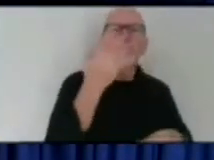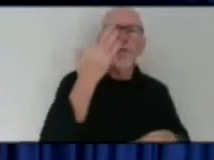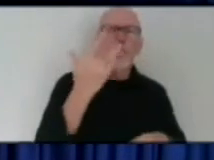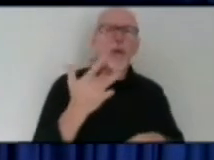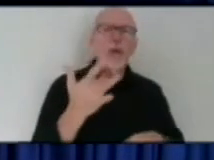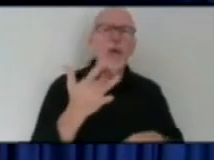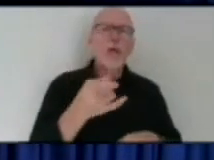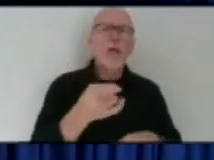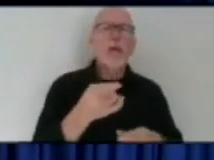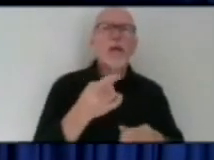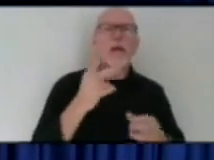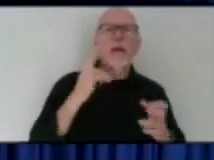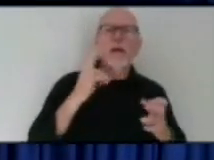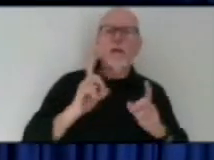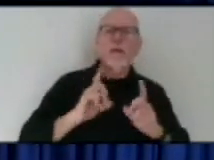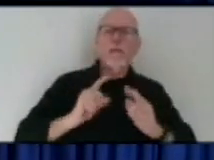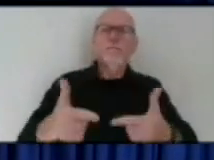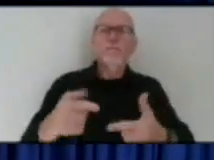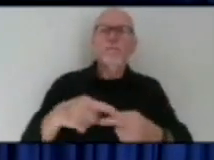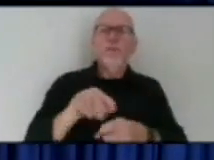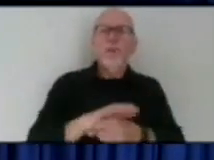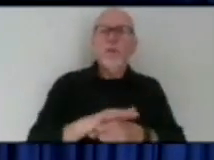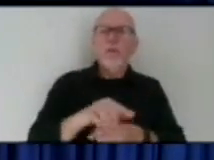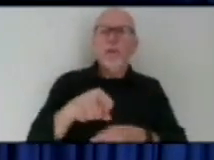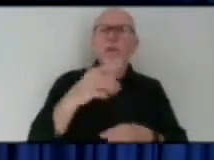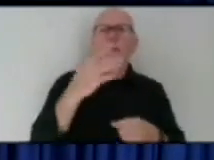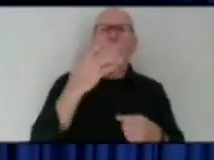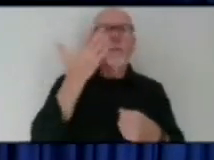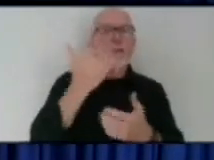that toe, local officials, because some of them have told me particularly up